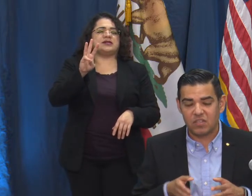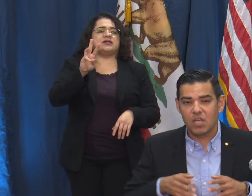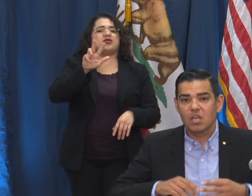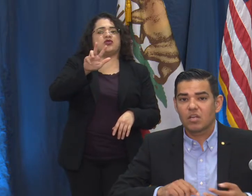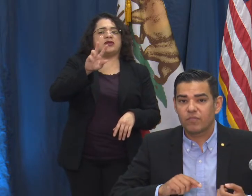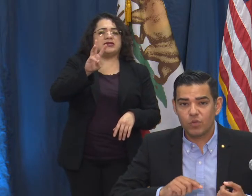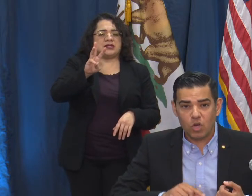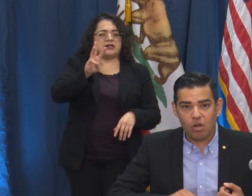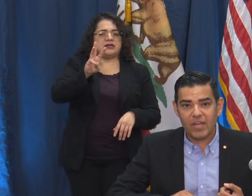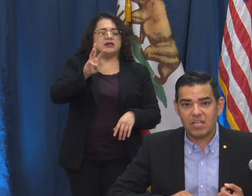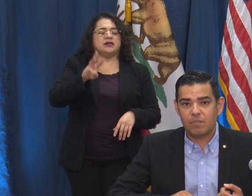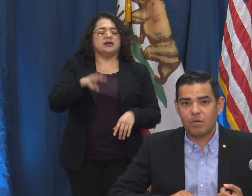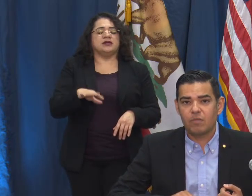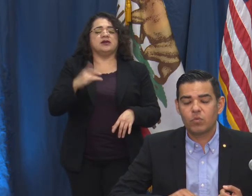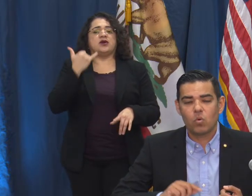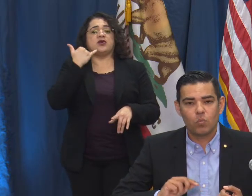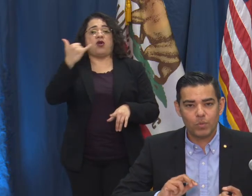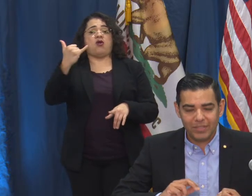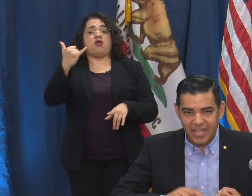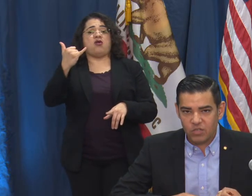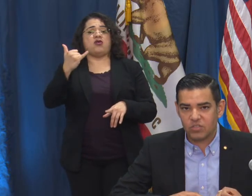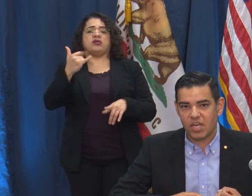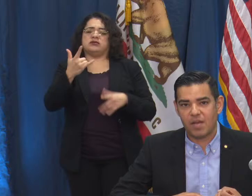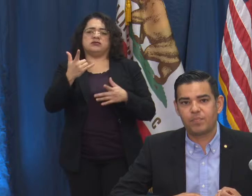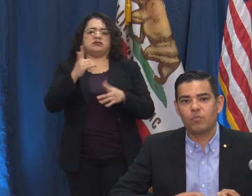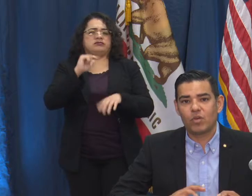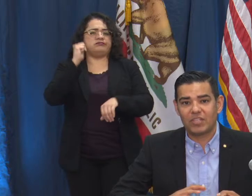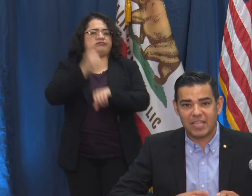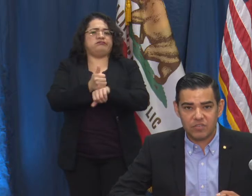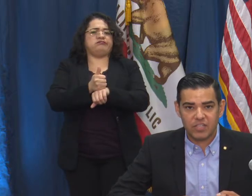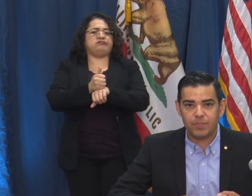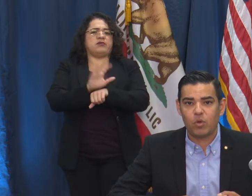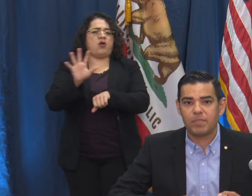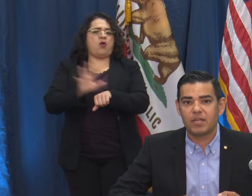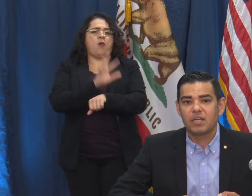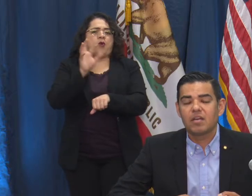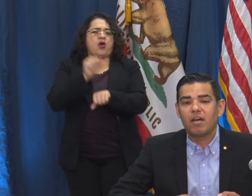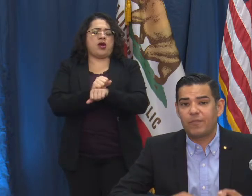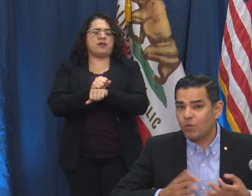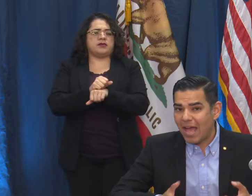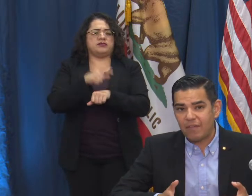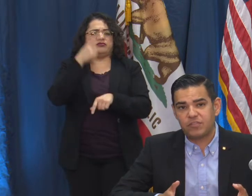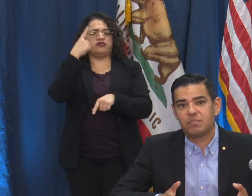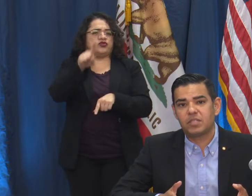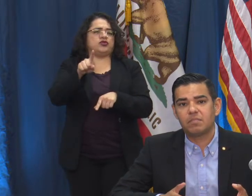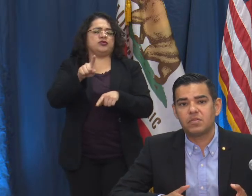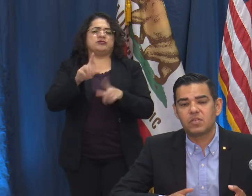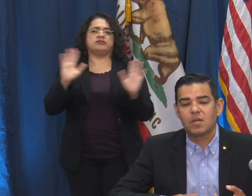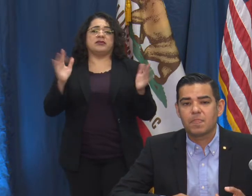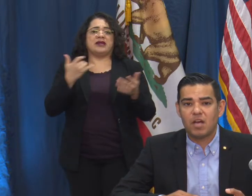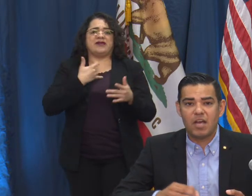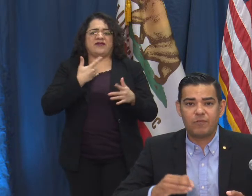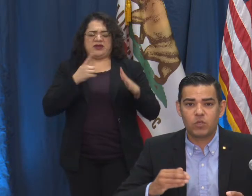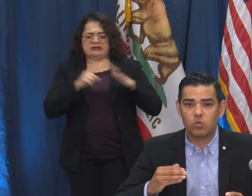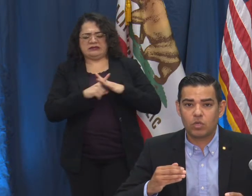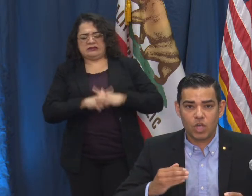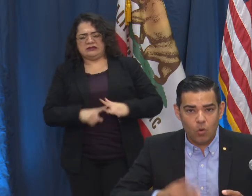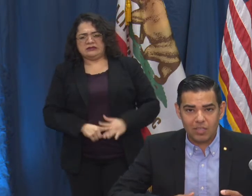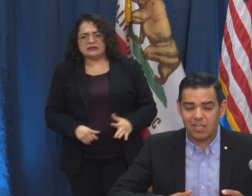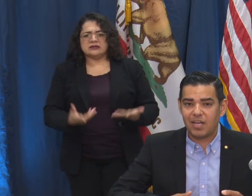If you call that number we will get you set up with a testing appointment. If you have symptoms, if you go online and